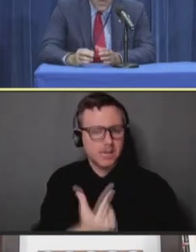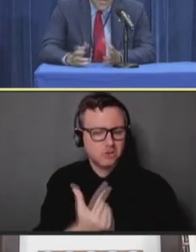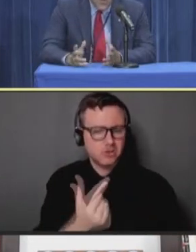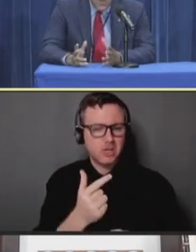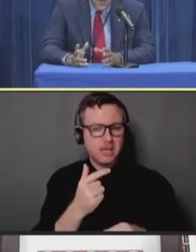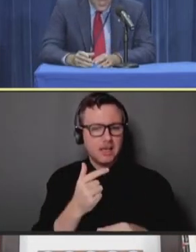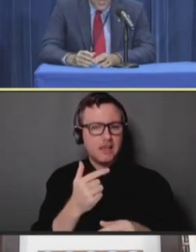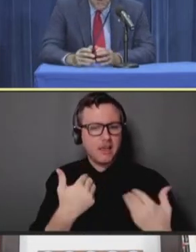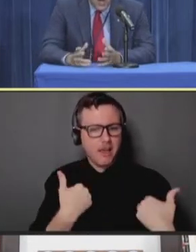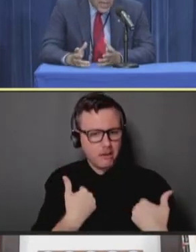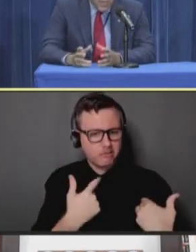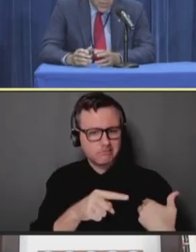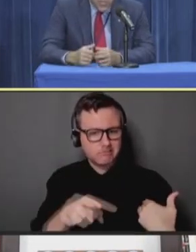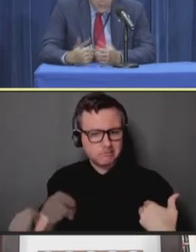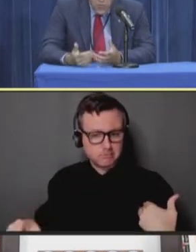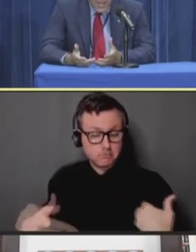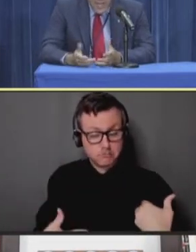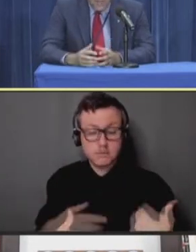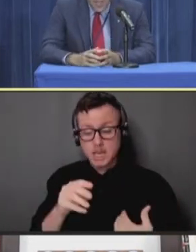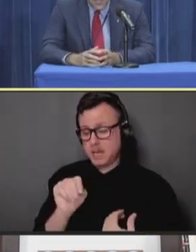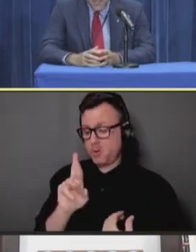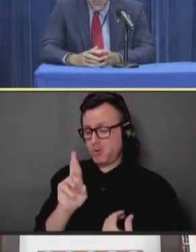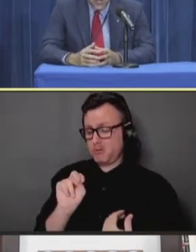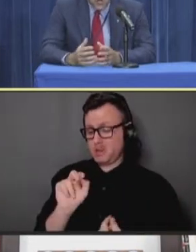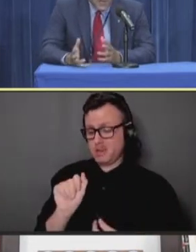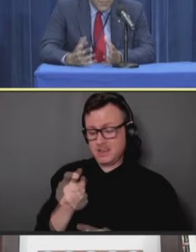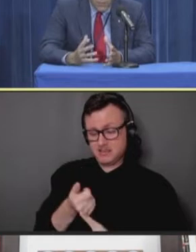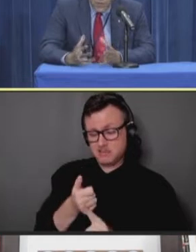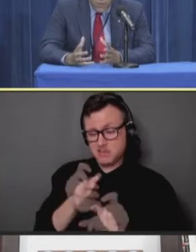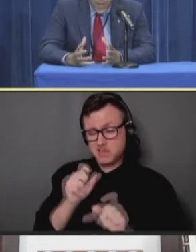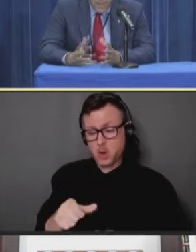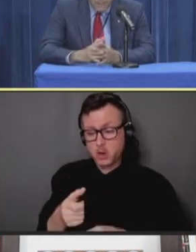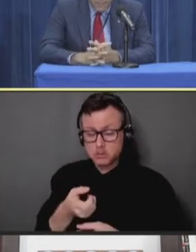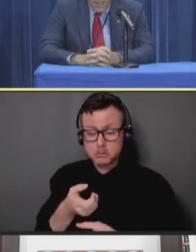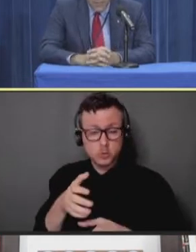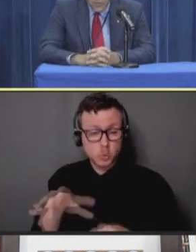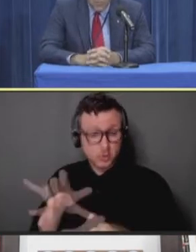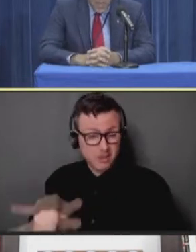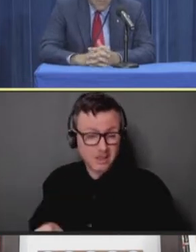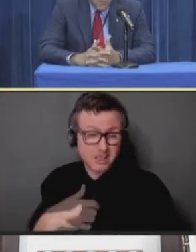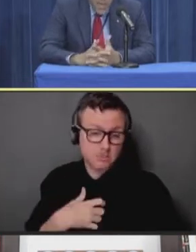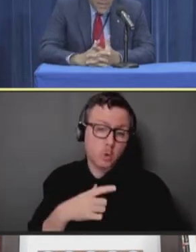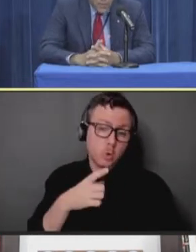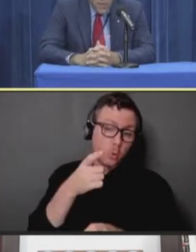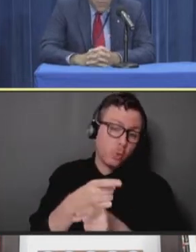So, whether or not mRNA can be used to do that kind of thing in the future and with the right sort of platform, I don't know.